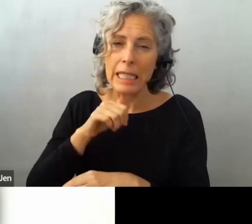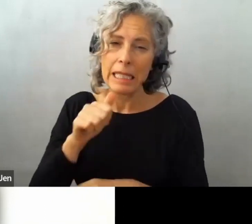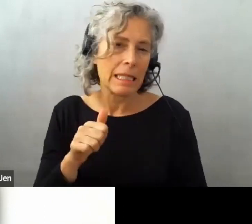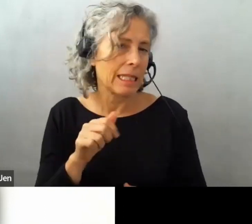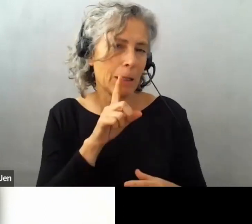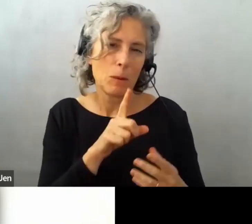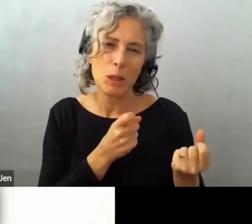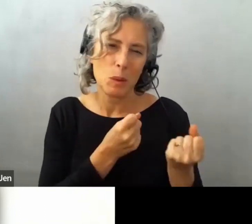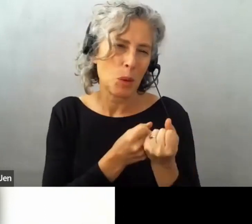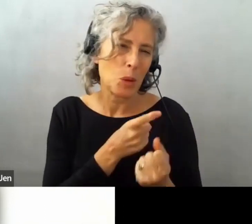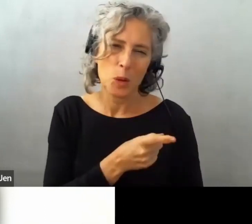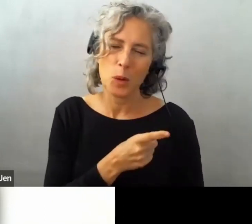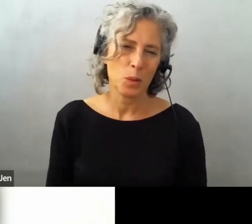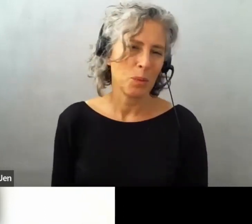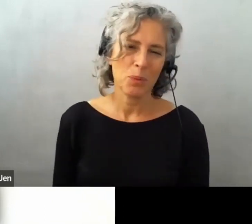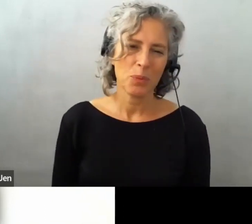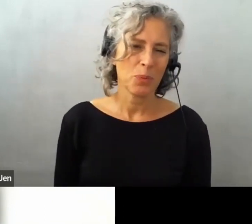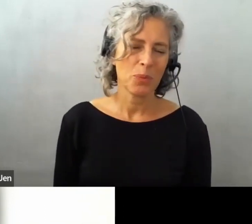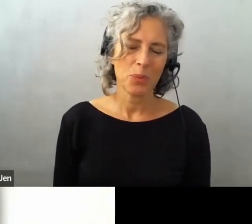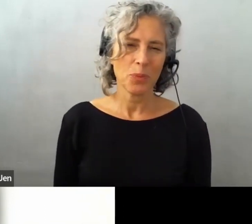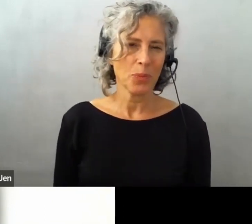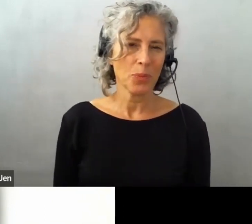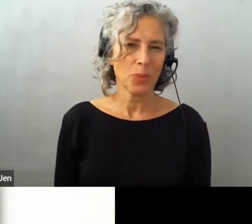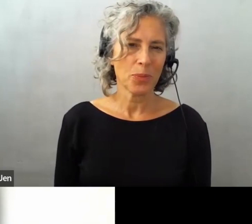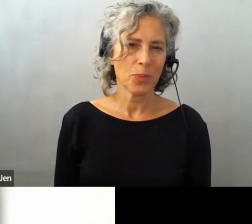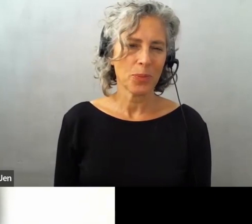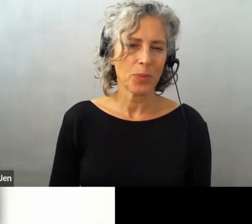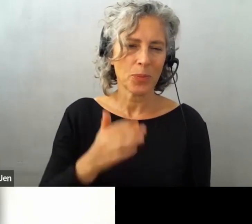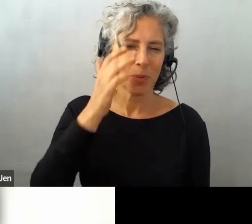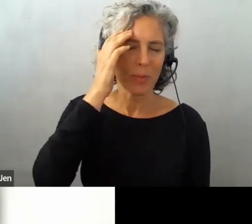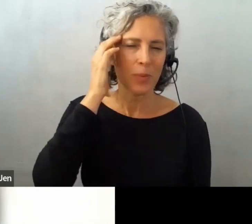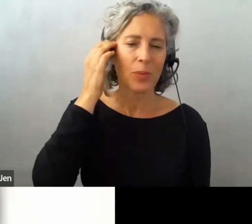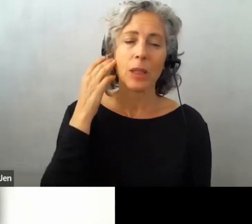heart. And that's dangerous,